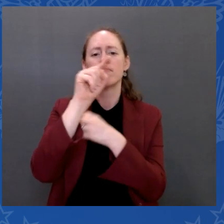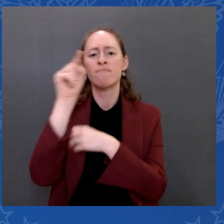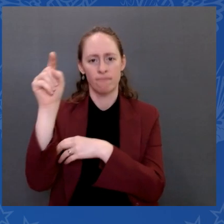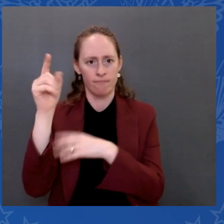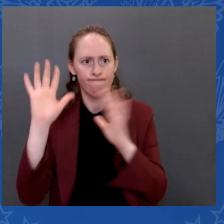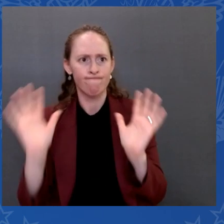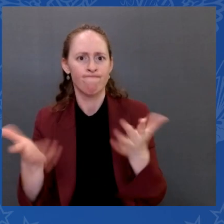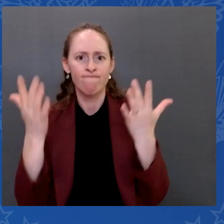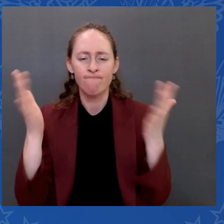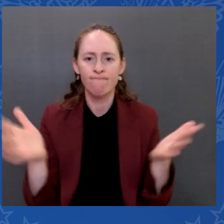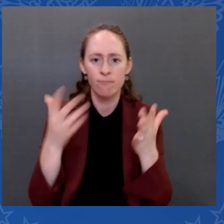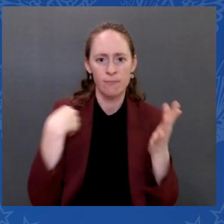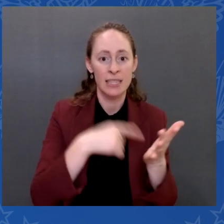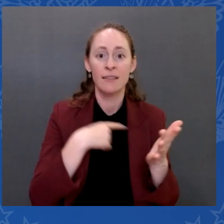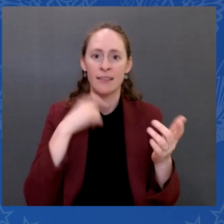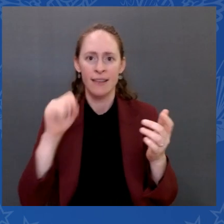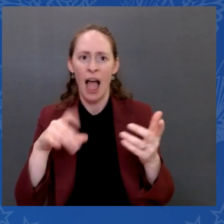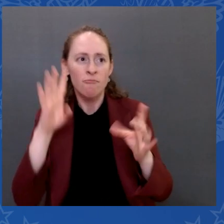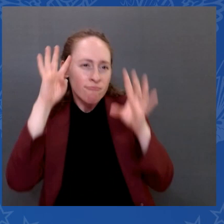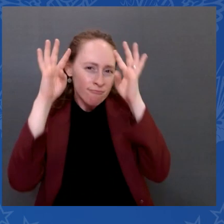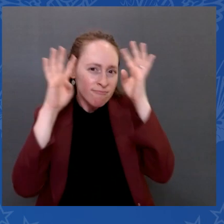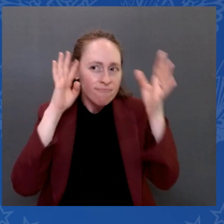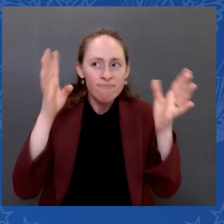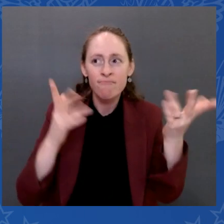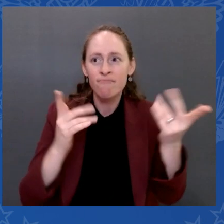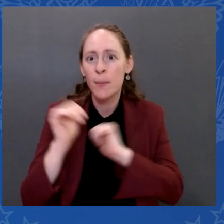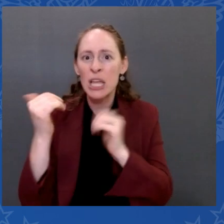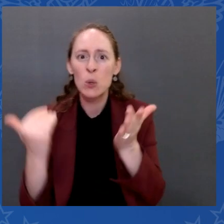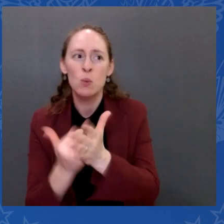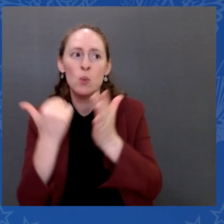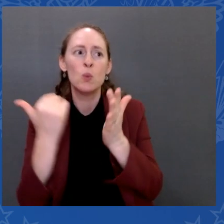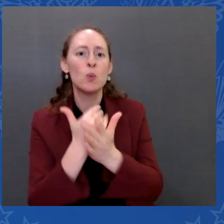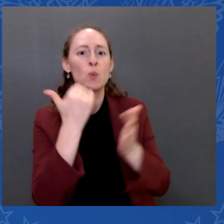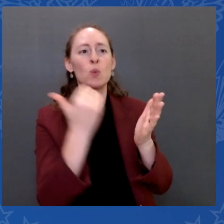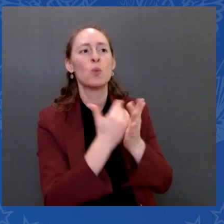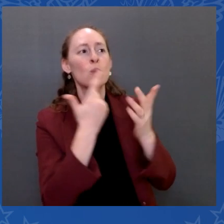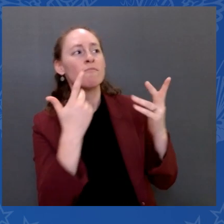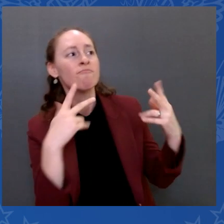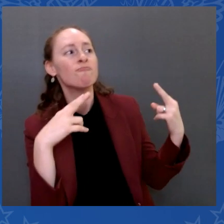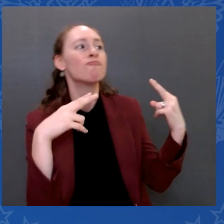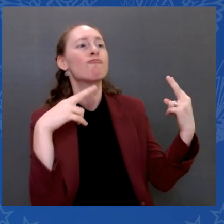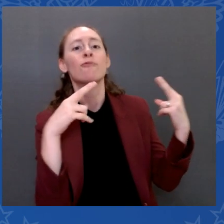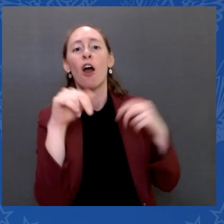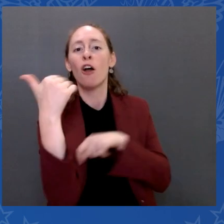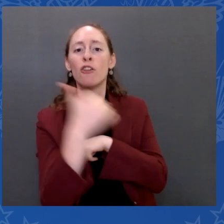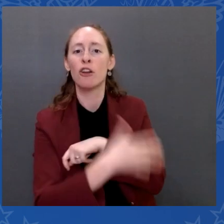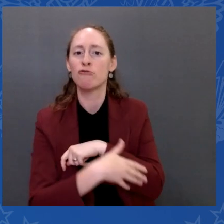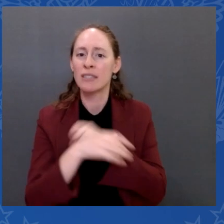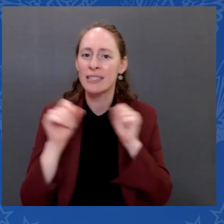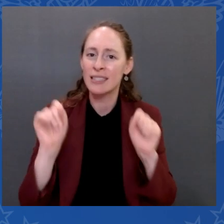the investments made in the CHIP Act are going to move us from wringing our hands about where we sit in competition with others,